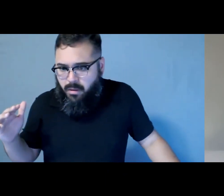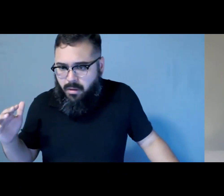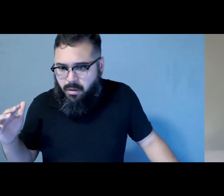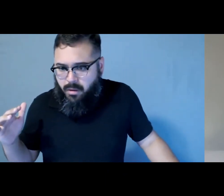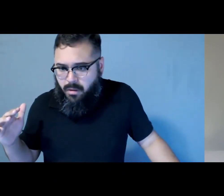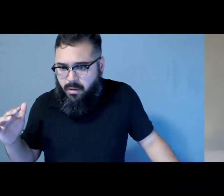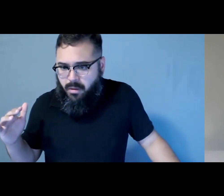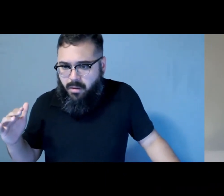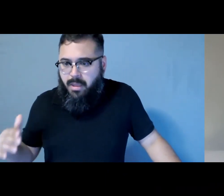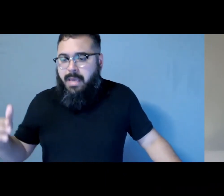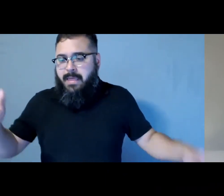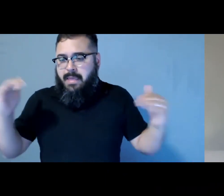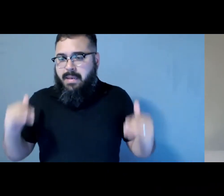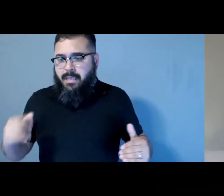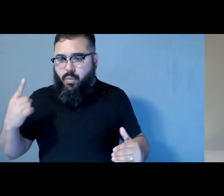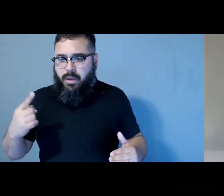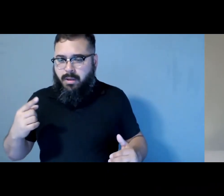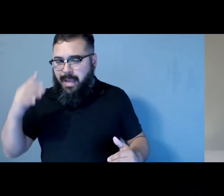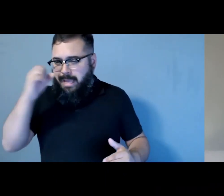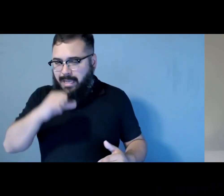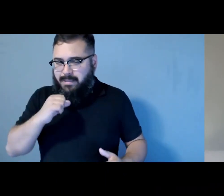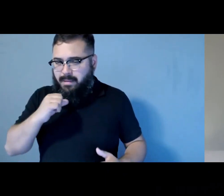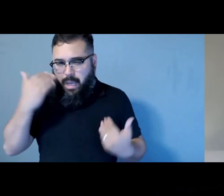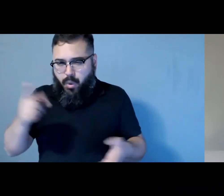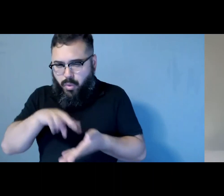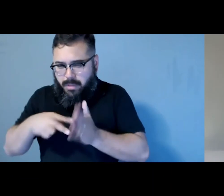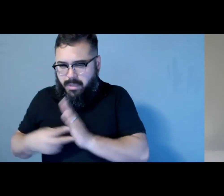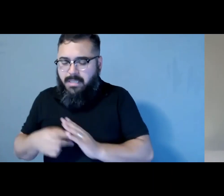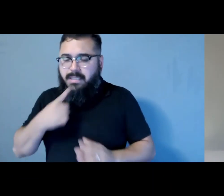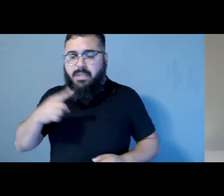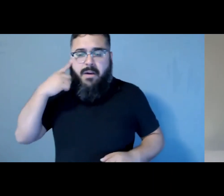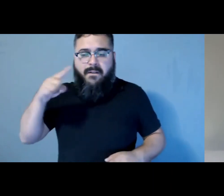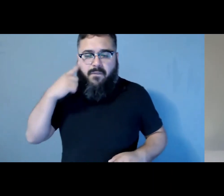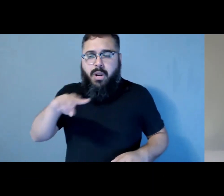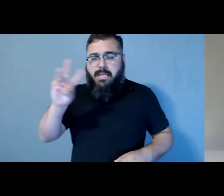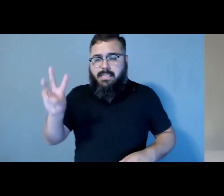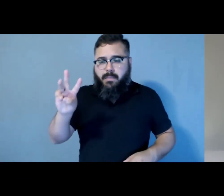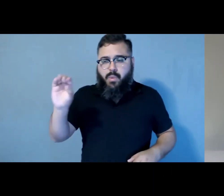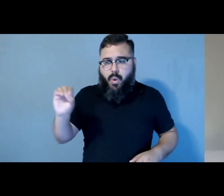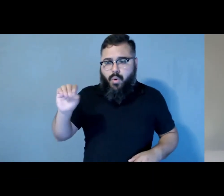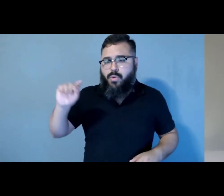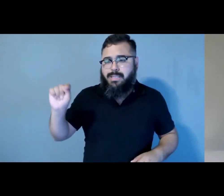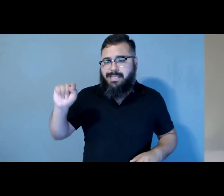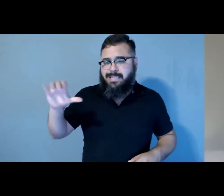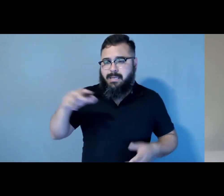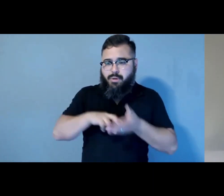The next one, I guess, I don't know exactly what it means it says, "For WOTC purposes, should people click